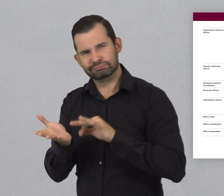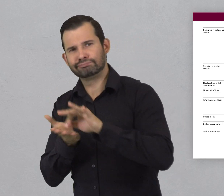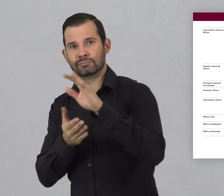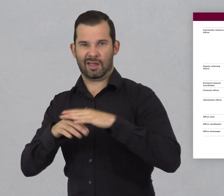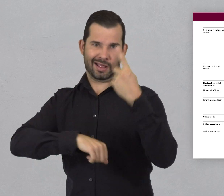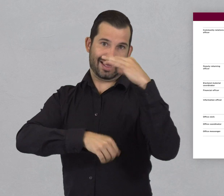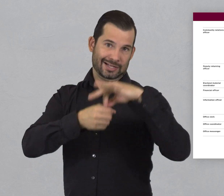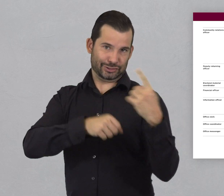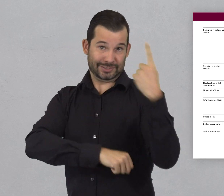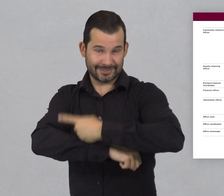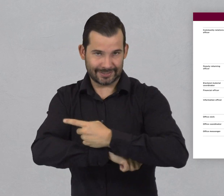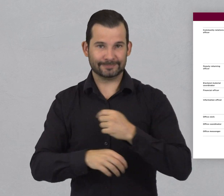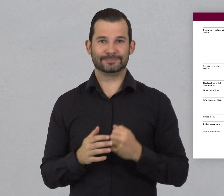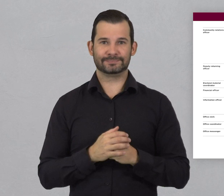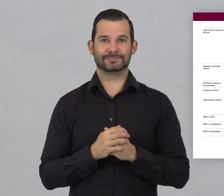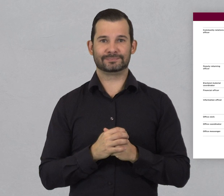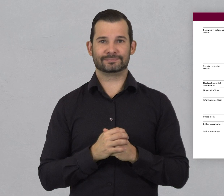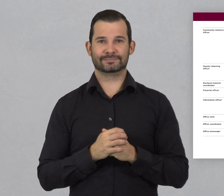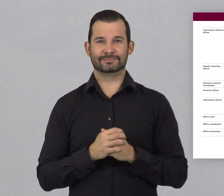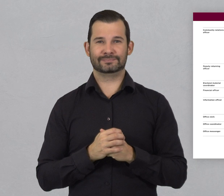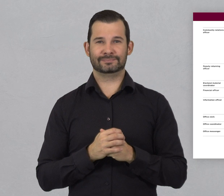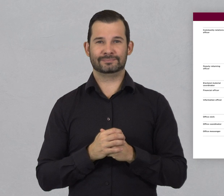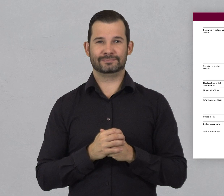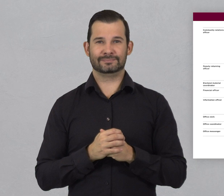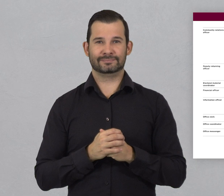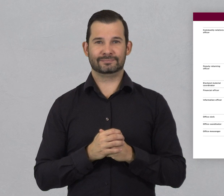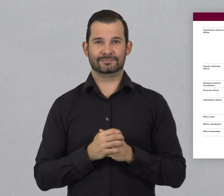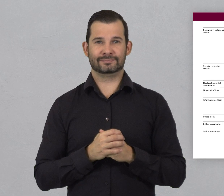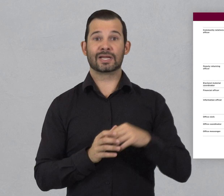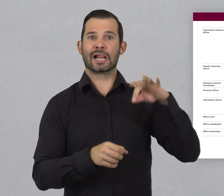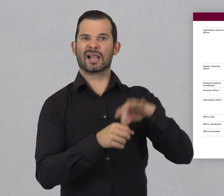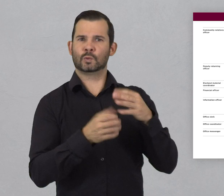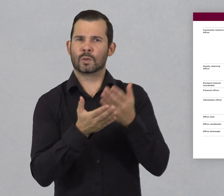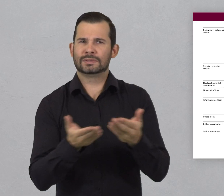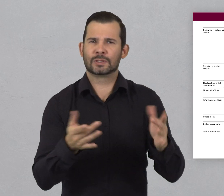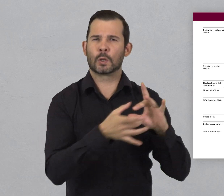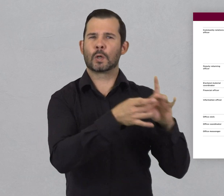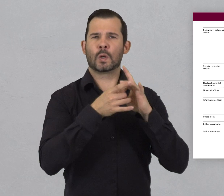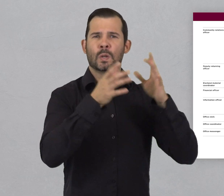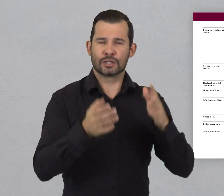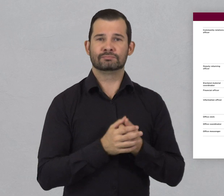count the ballots on election day. Electoral material coordinator: The